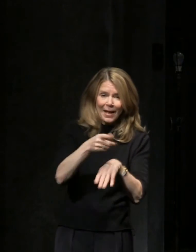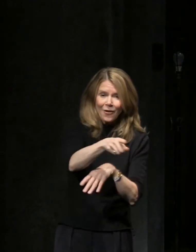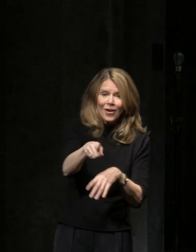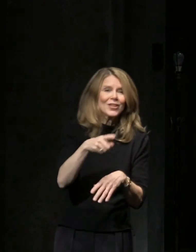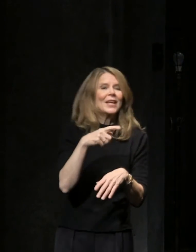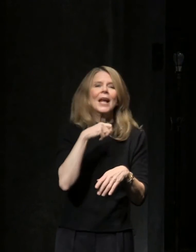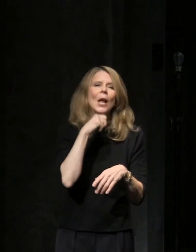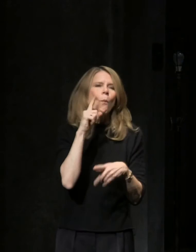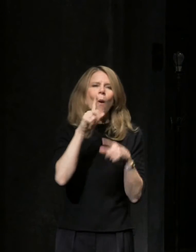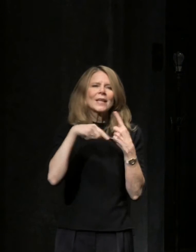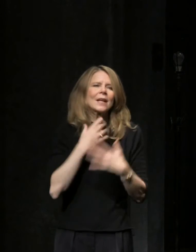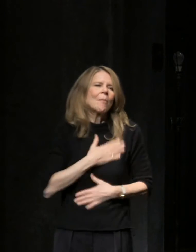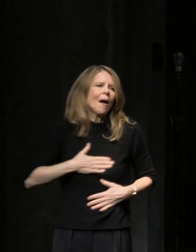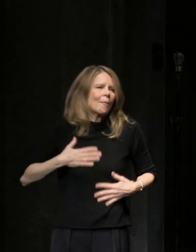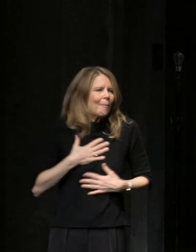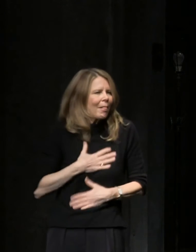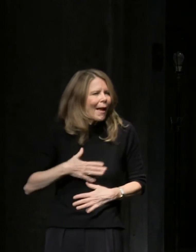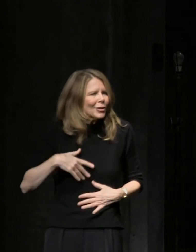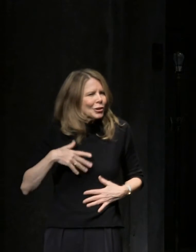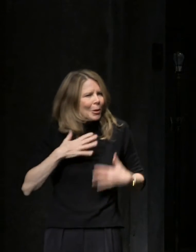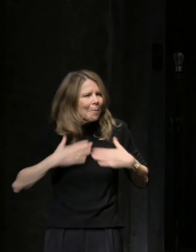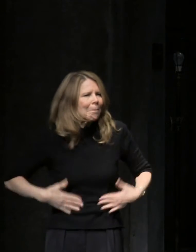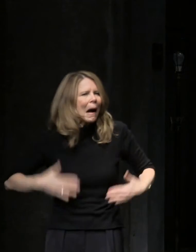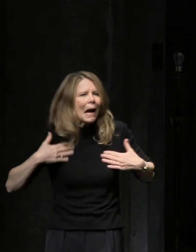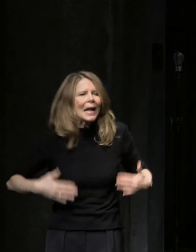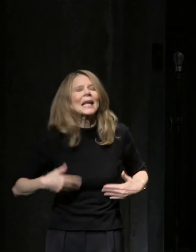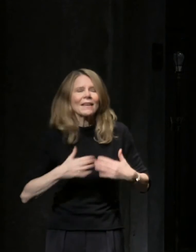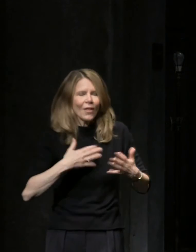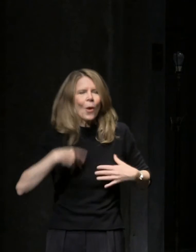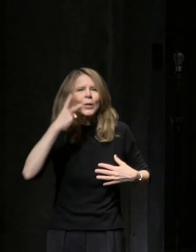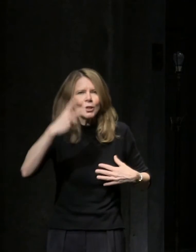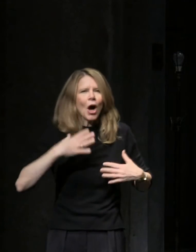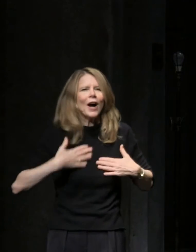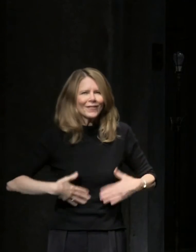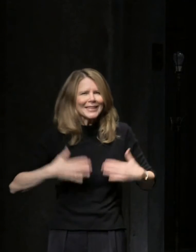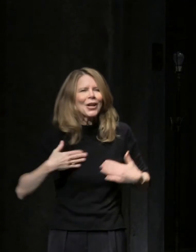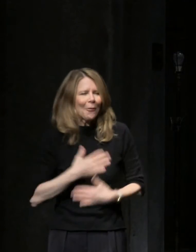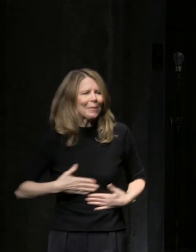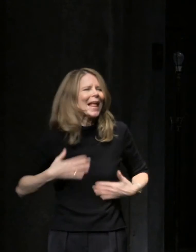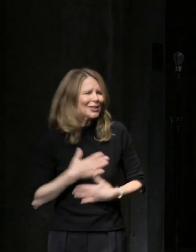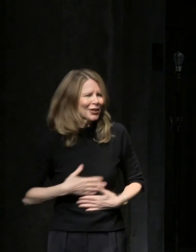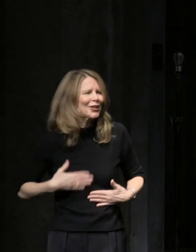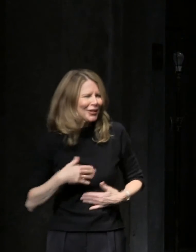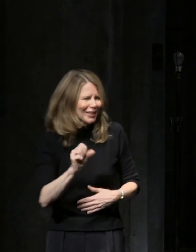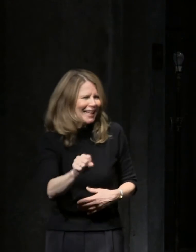notwithstanding that there was some evident. But if pleasure is defined as no